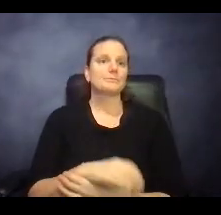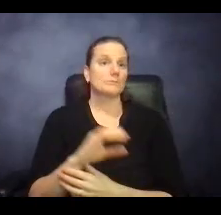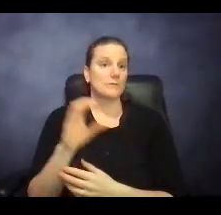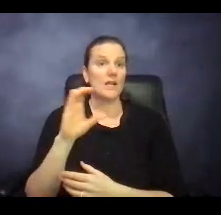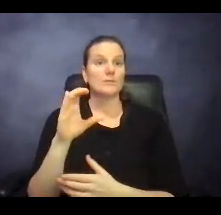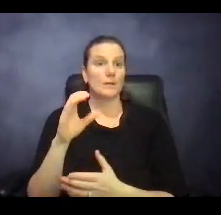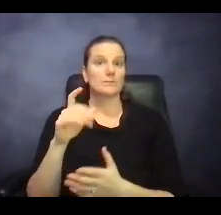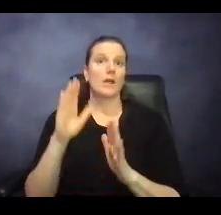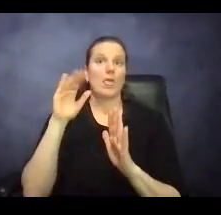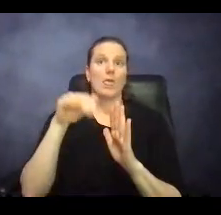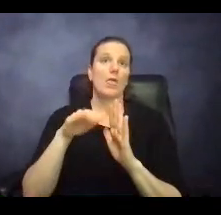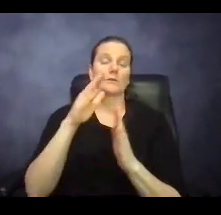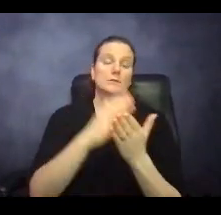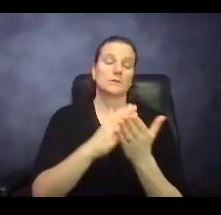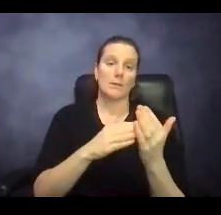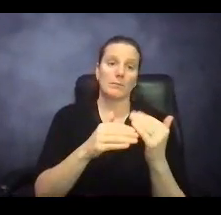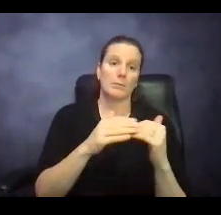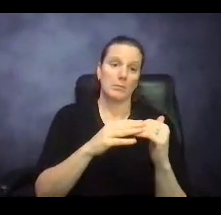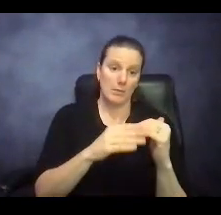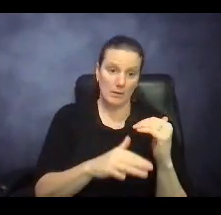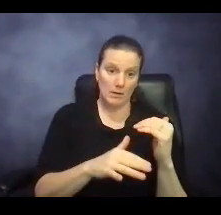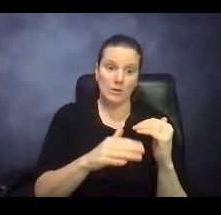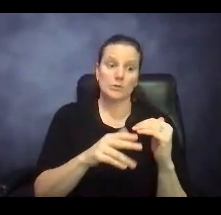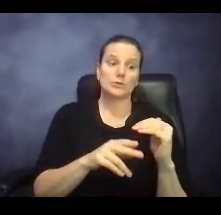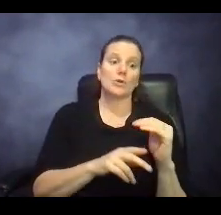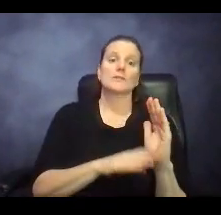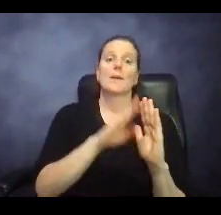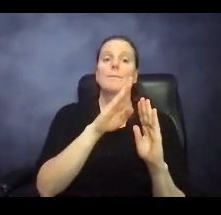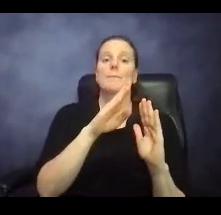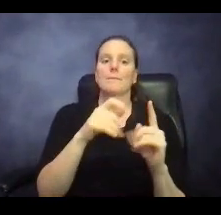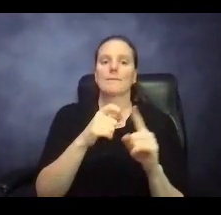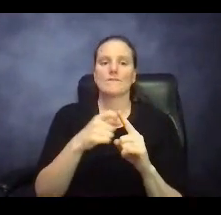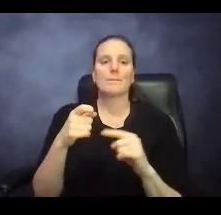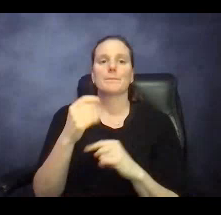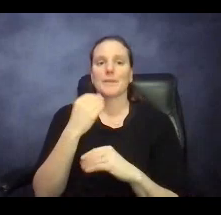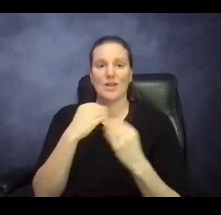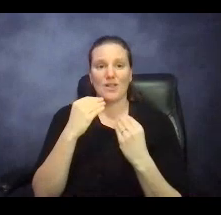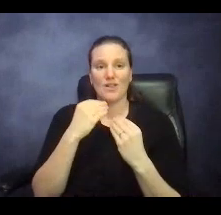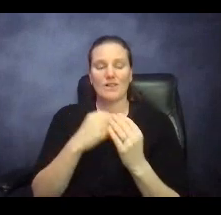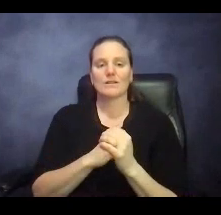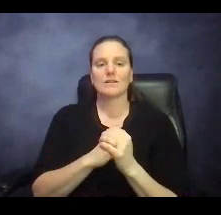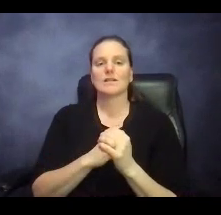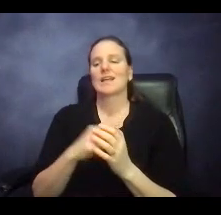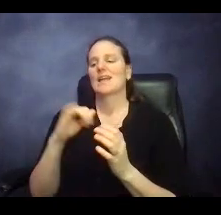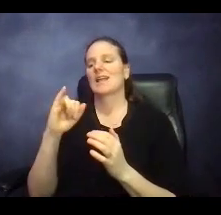So in blood sugar goes up from a high glycemic meal, so does insulin, your insulin goes really high and then it's gonna drop